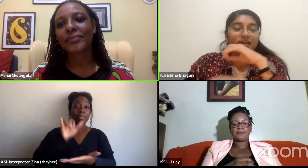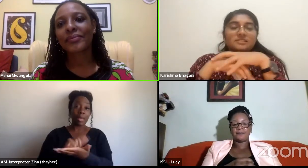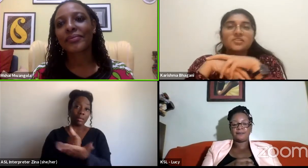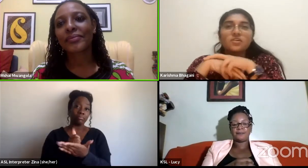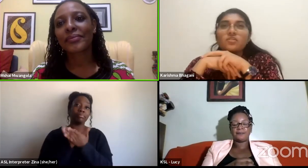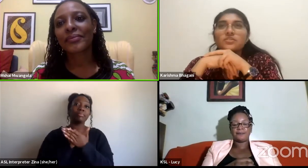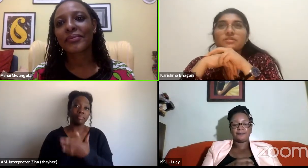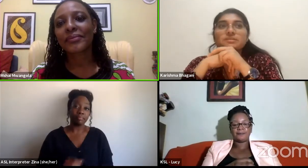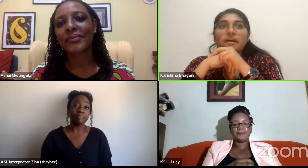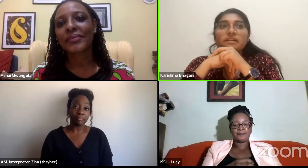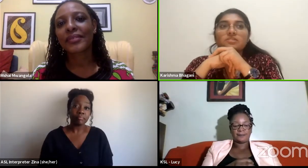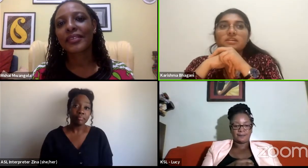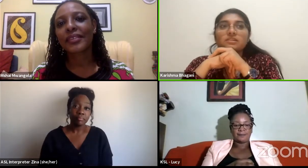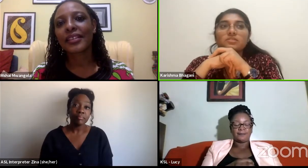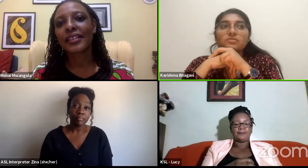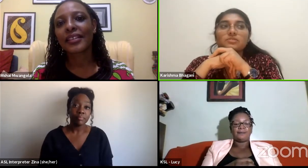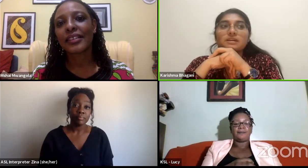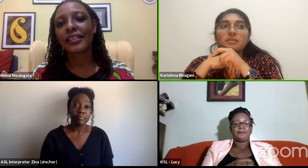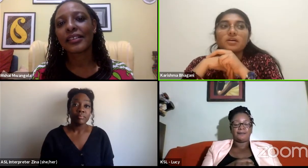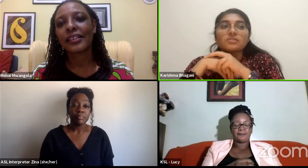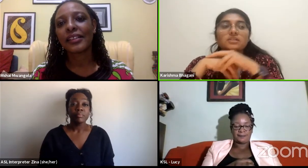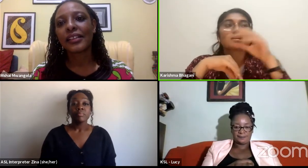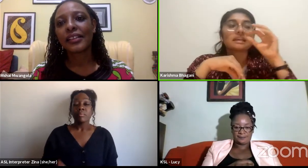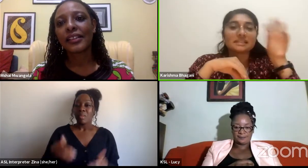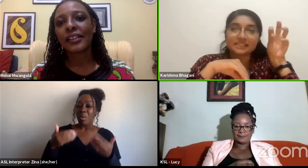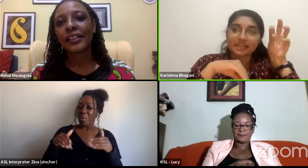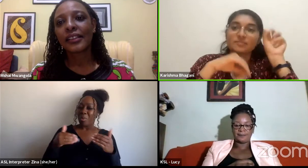It's so inspiring to hear you speak about instinct